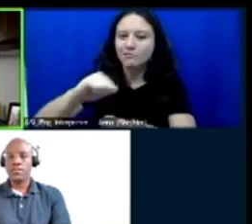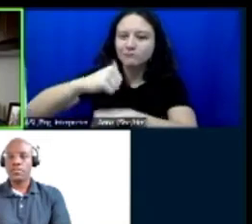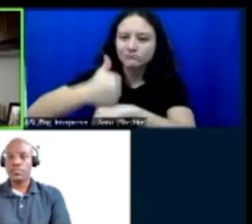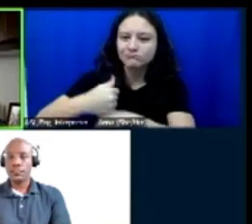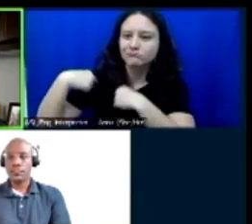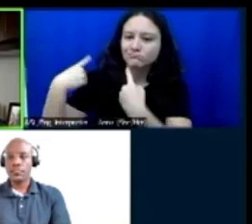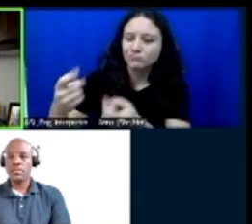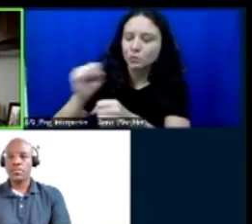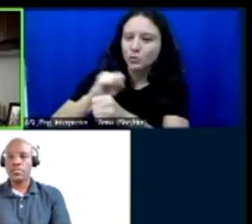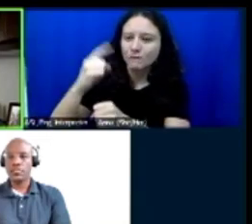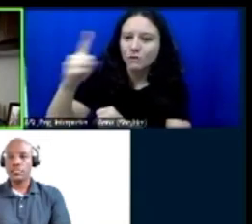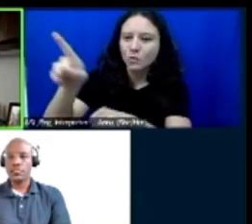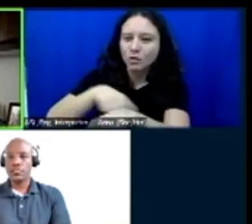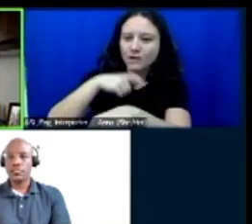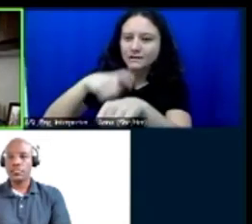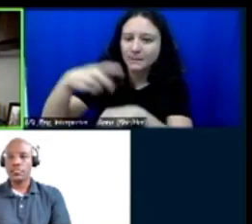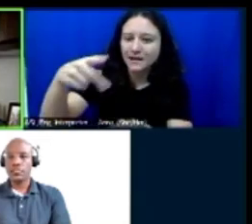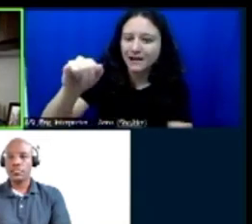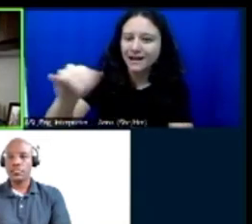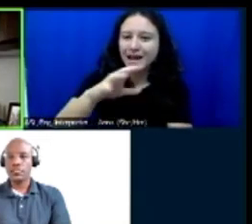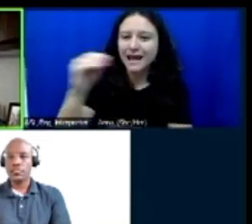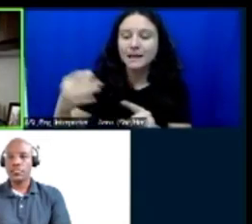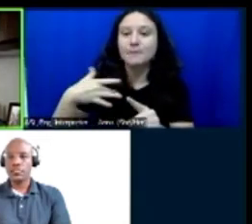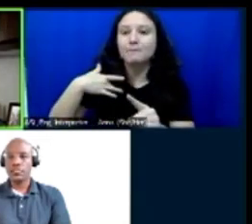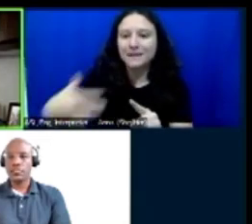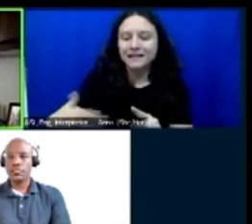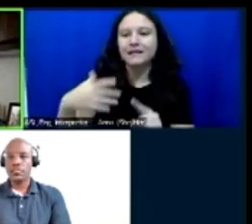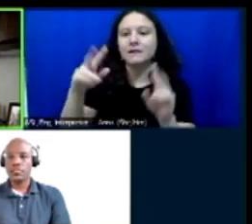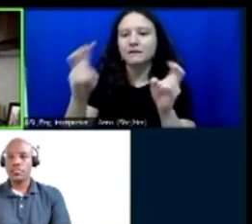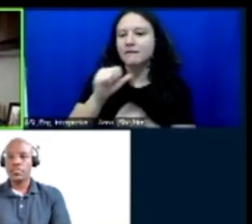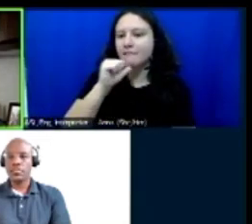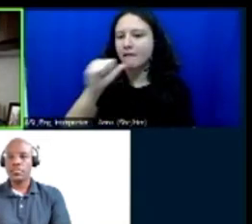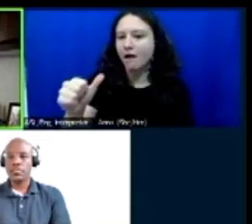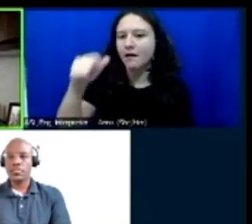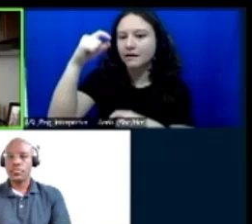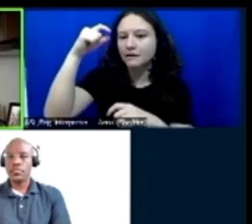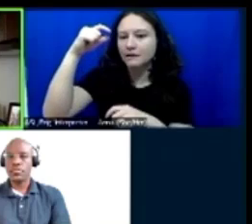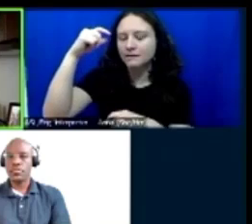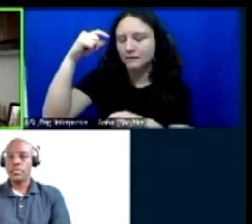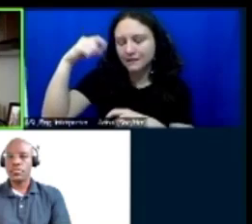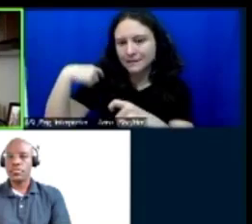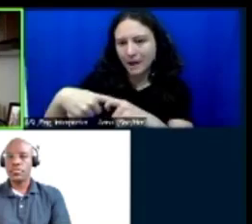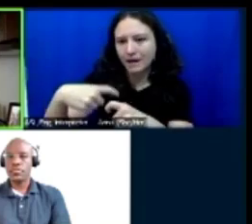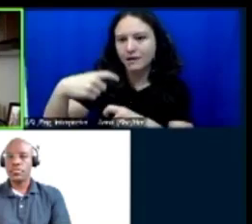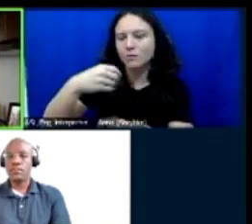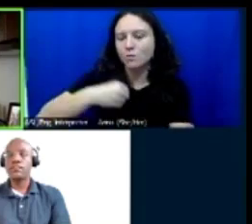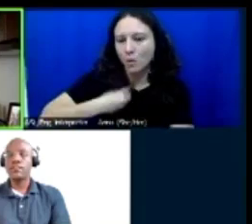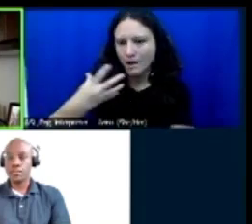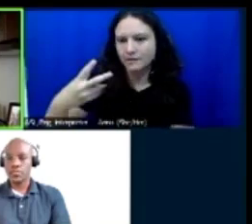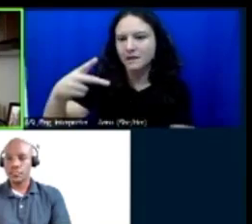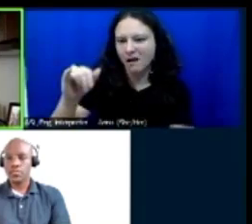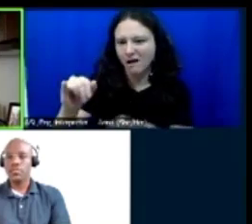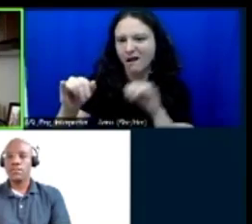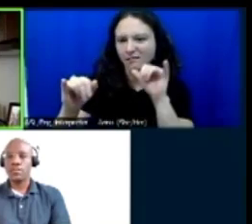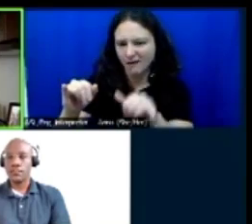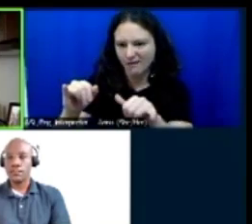and they are predominantly non-Hispanic white PIs. And so, this is a form of bias.